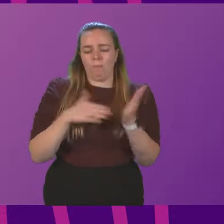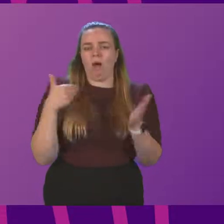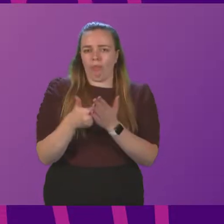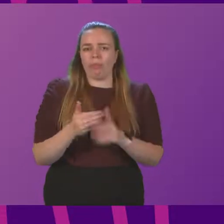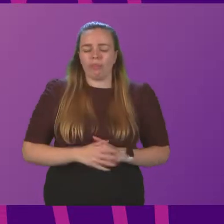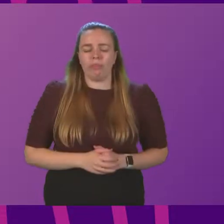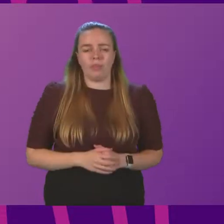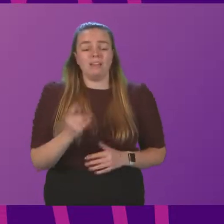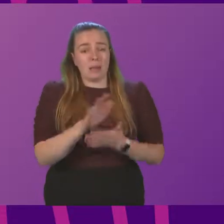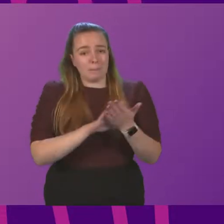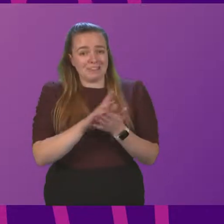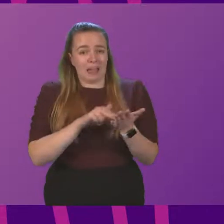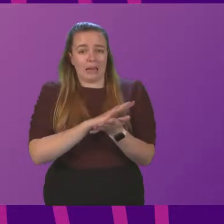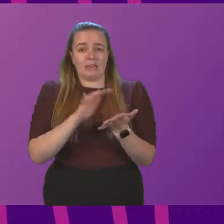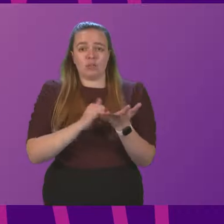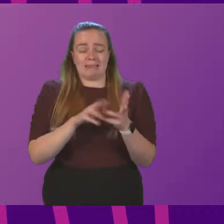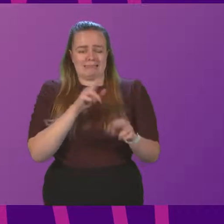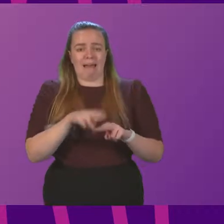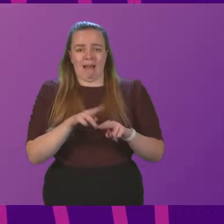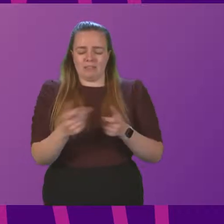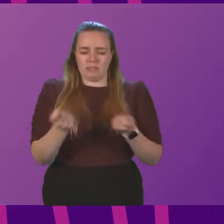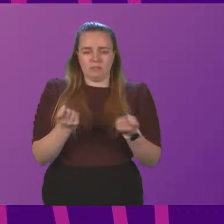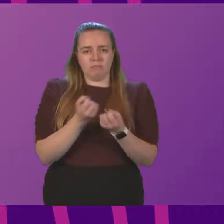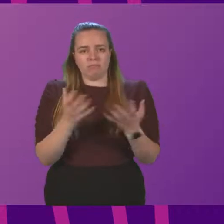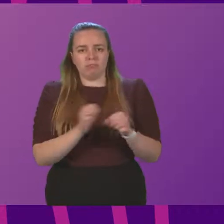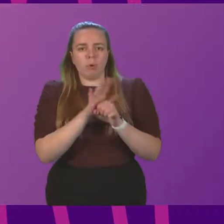That means that NHS staff are dealing with significant numbers of Covid patients